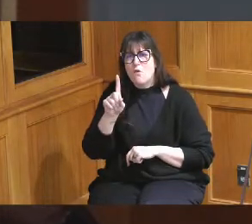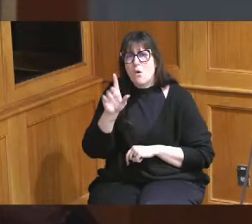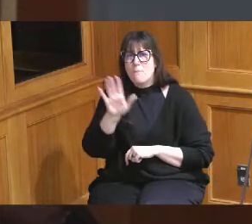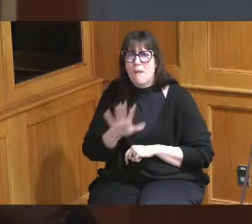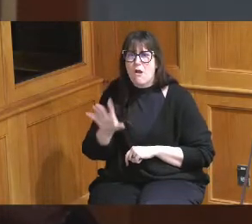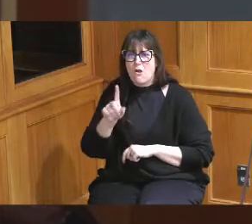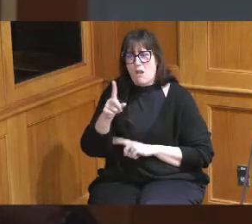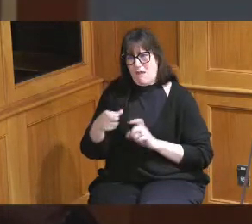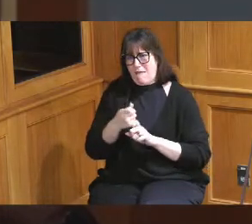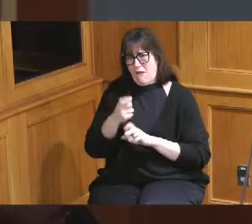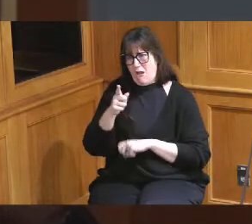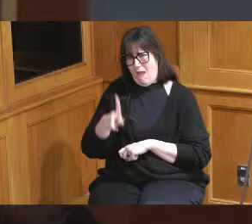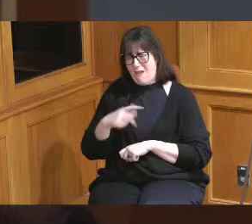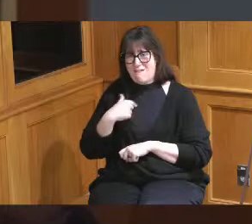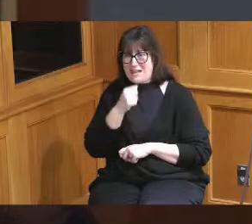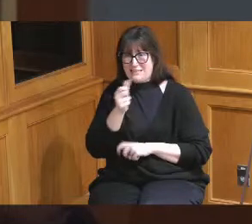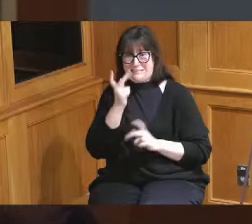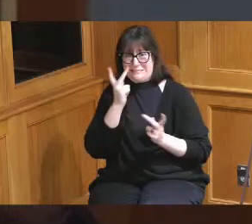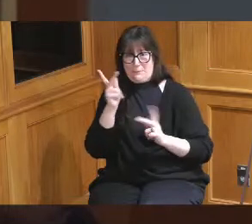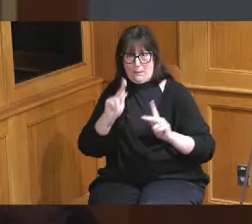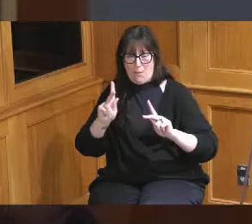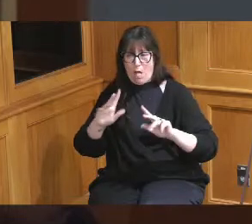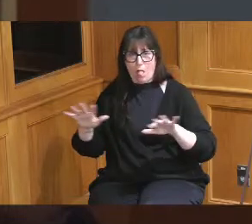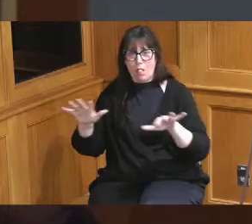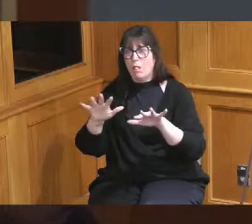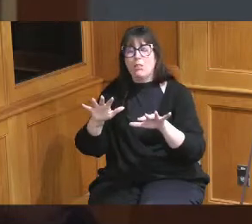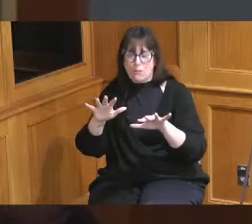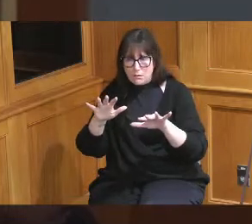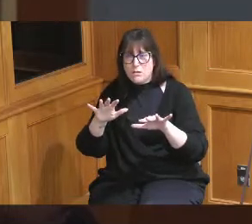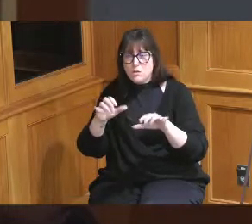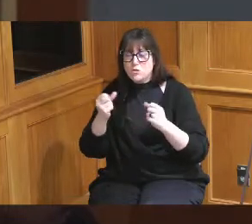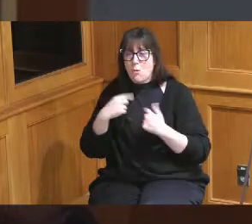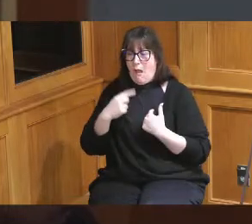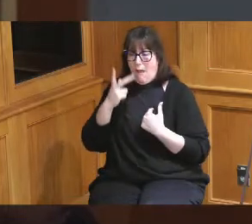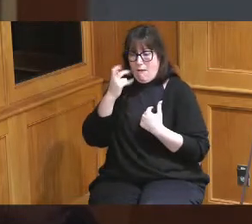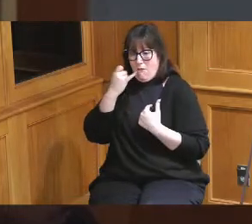and we had those relationships pre-event and then what I would do is I would call JFS at the time